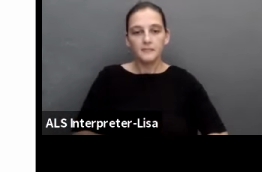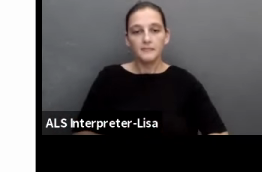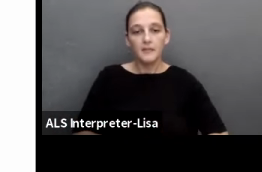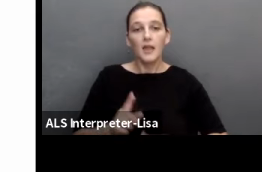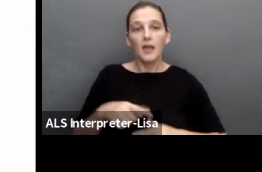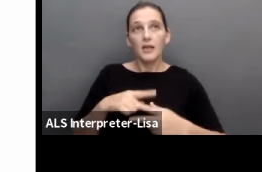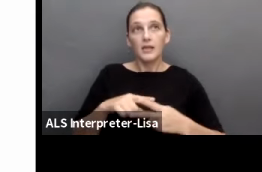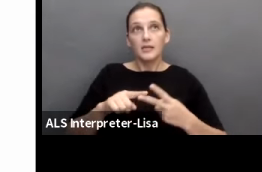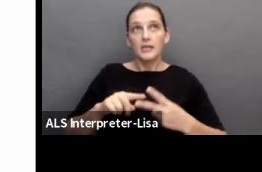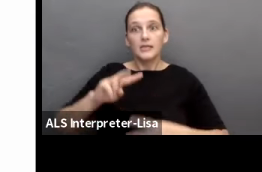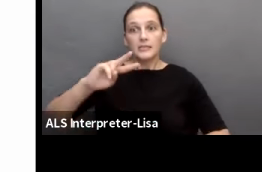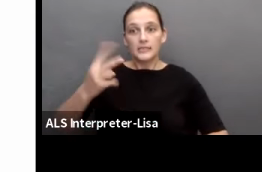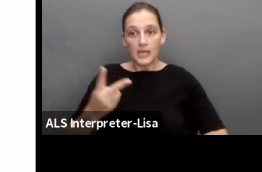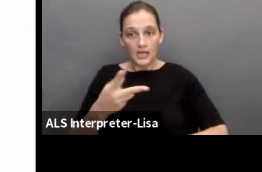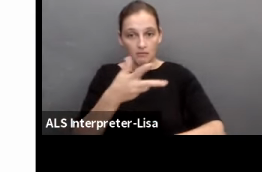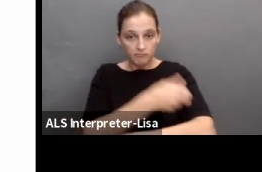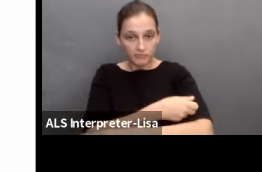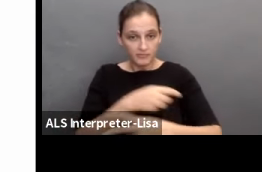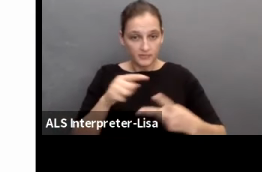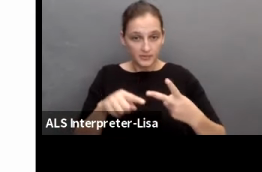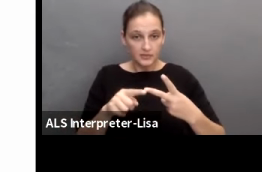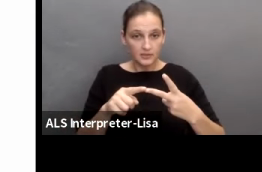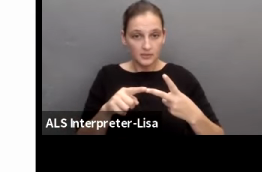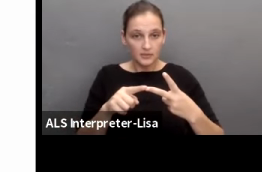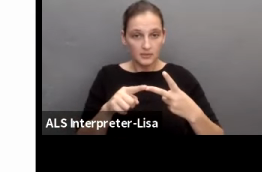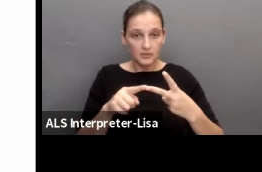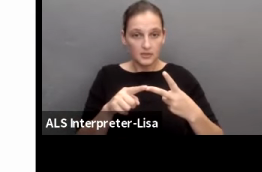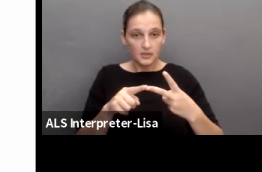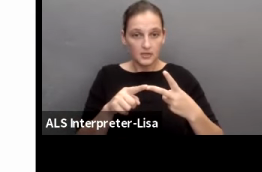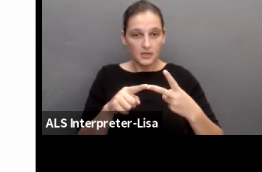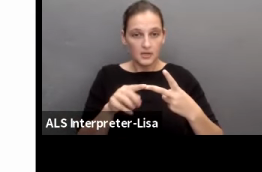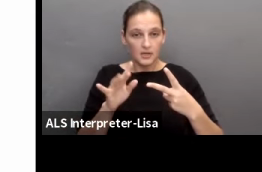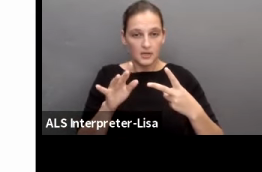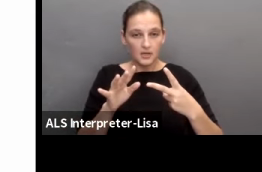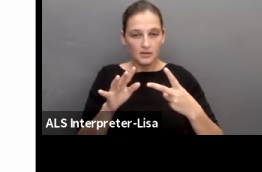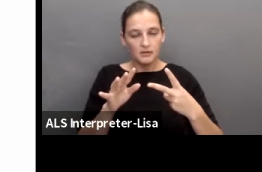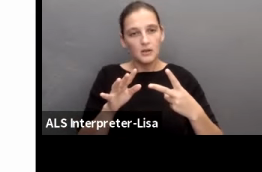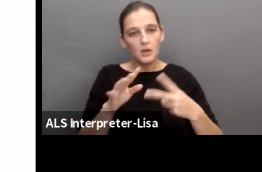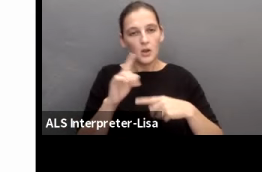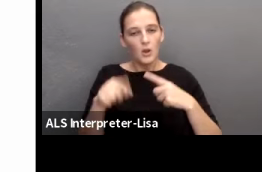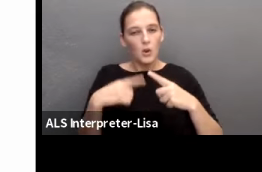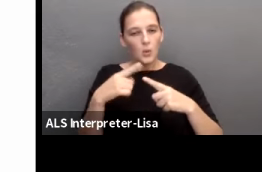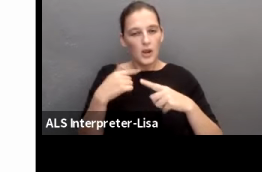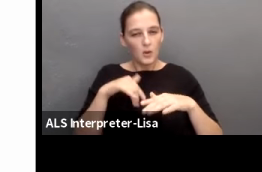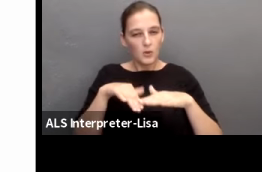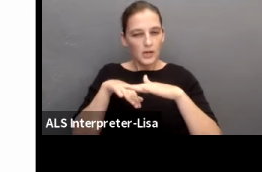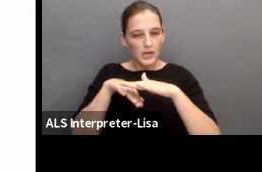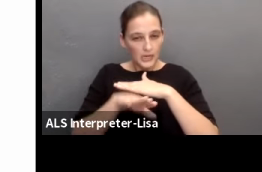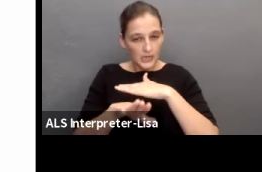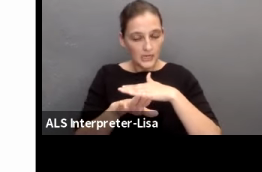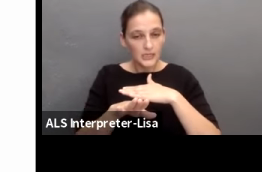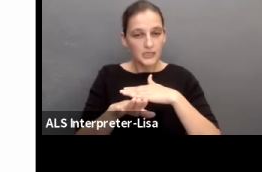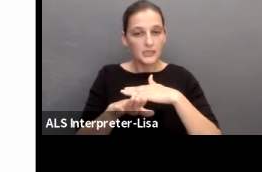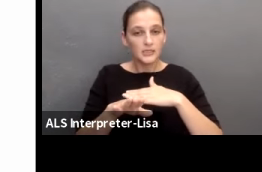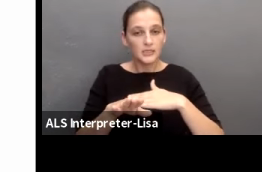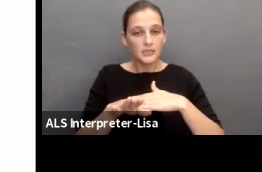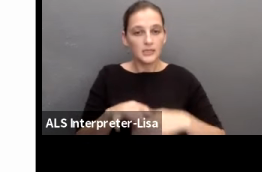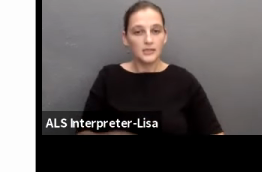Then I got my second one. When I went in to get my vaccine, they had